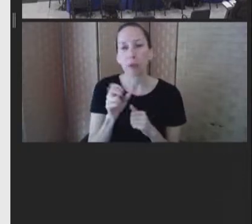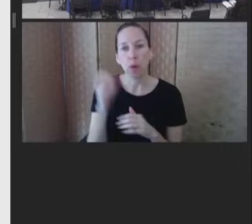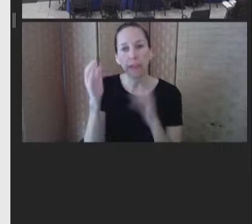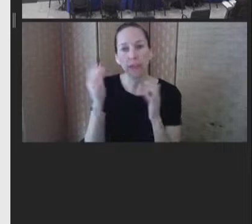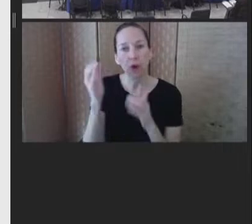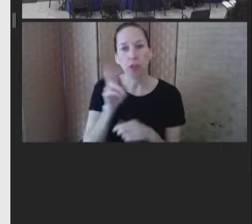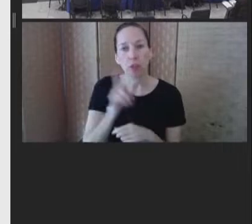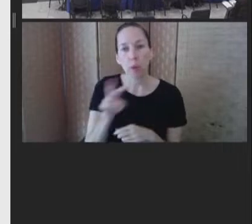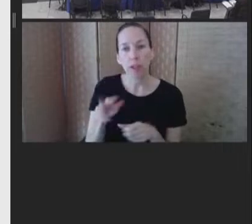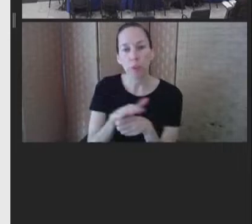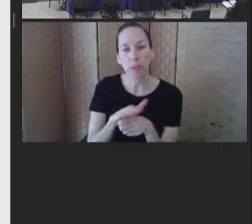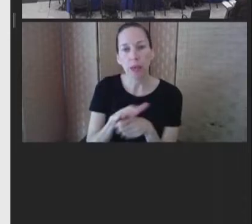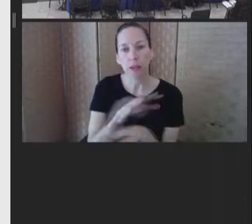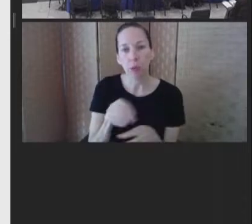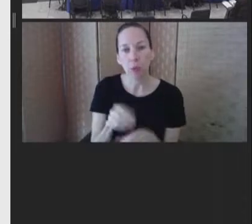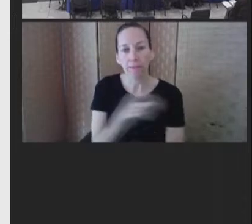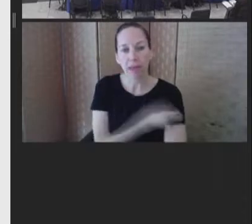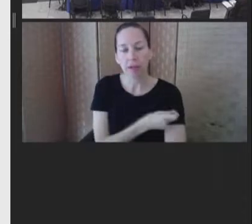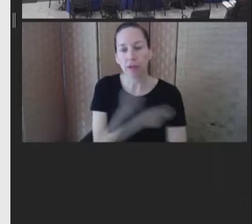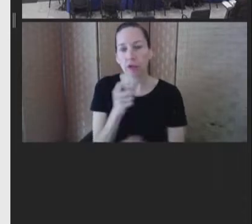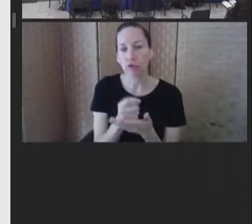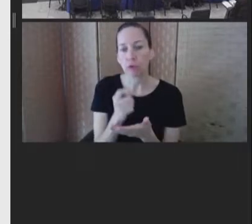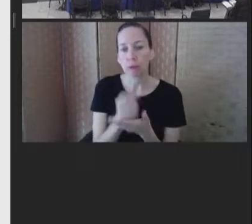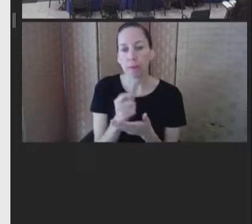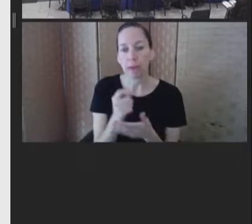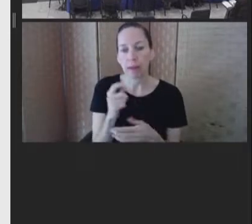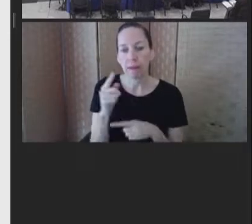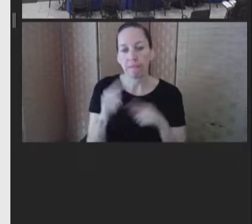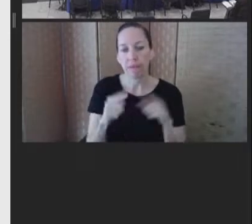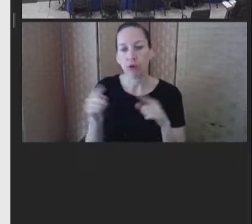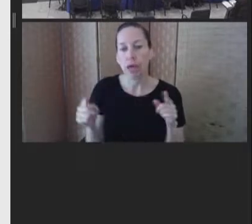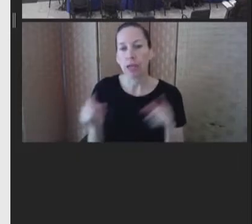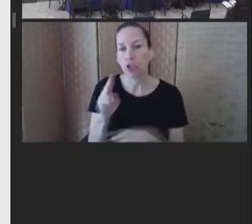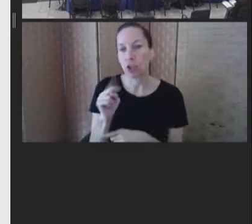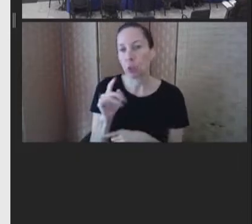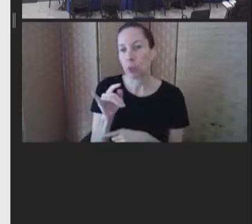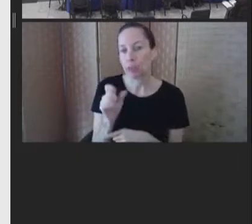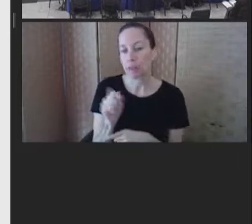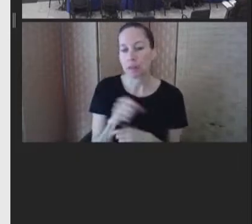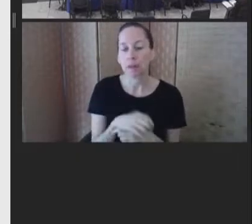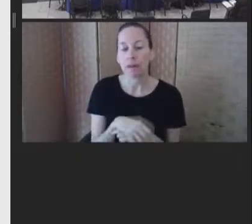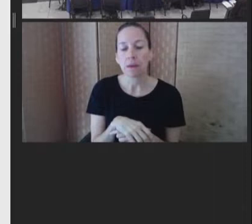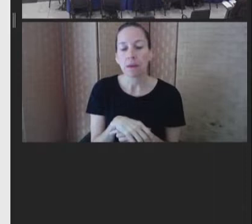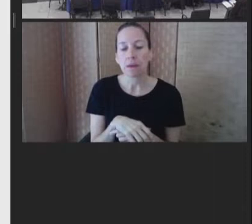including vaccine and treatment evaluation units. The study products were given as a second boost,